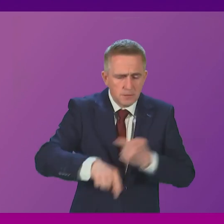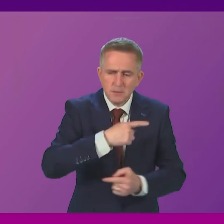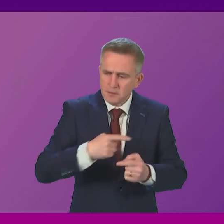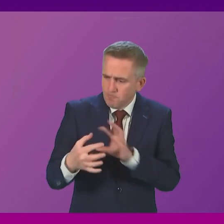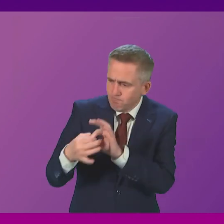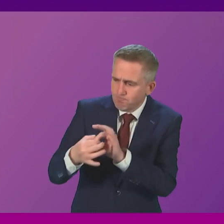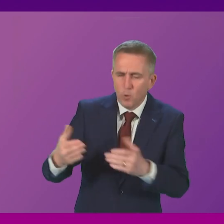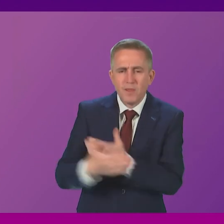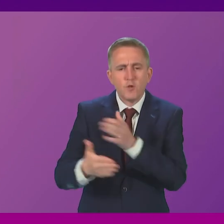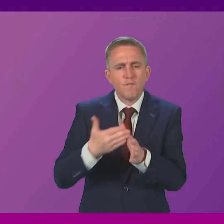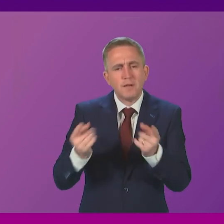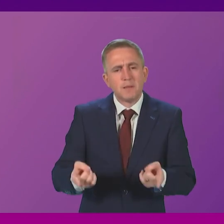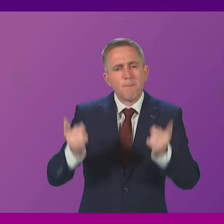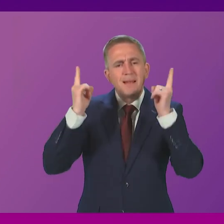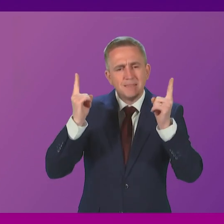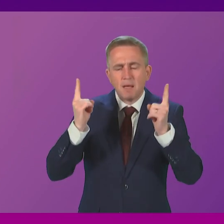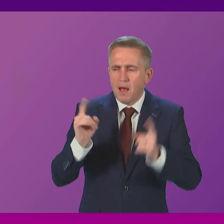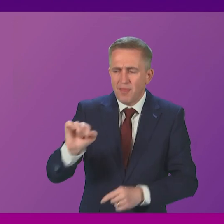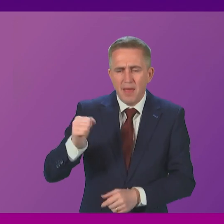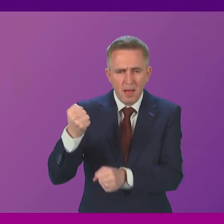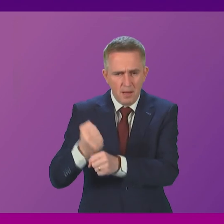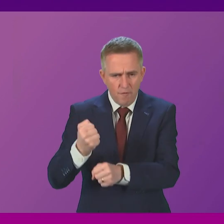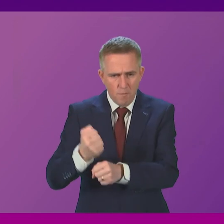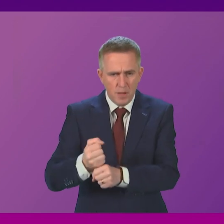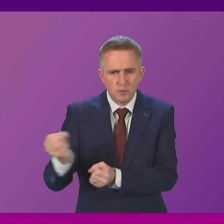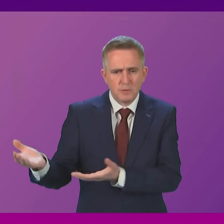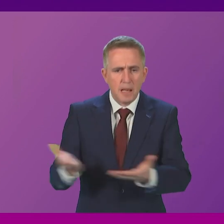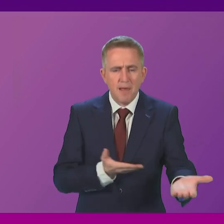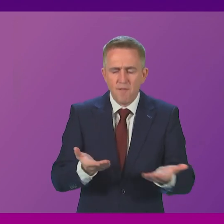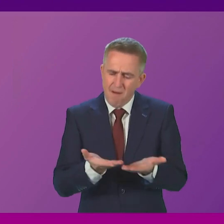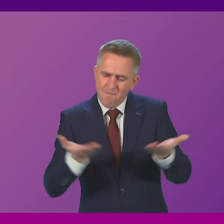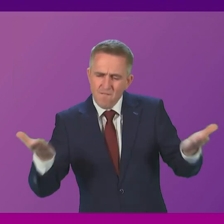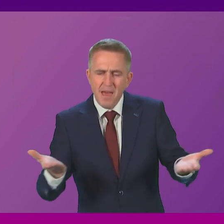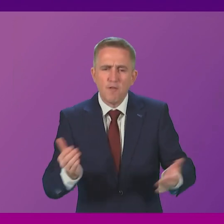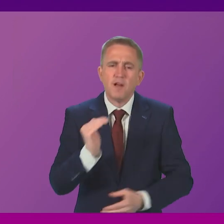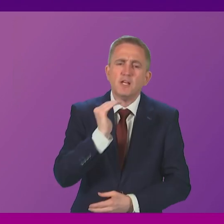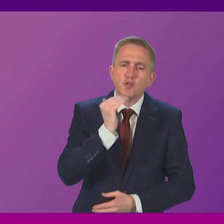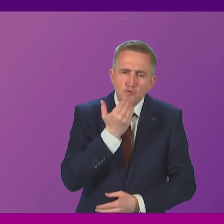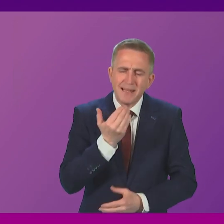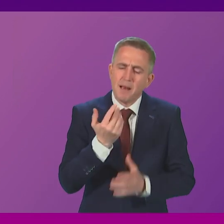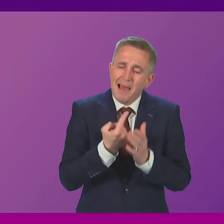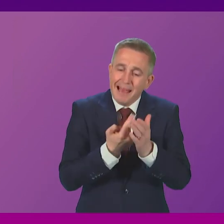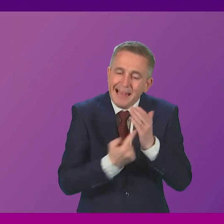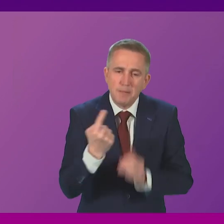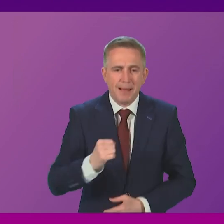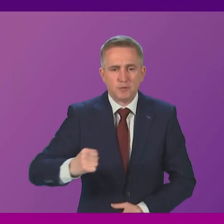the new First Minister and Scottish Government to deliver a fairer and greener independent Scotland.